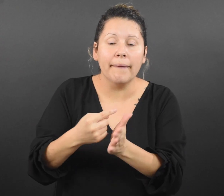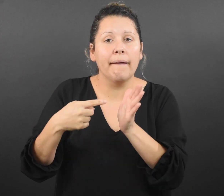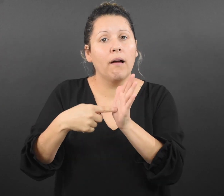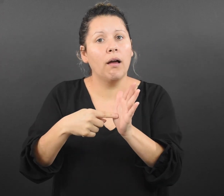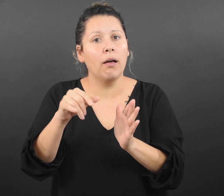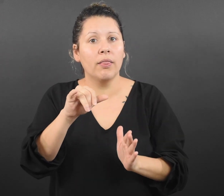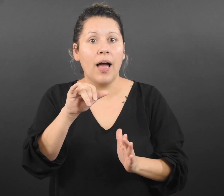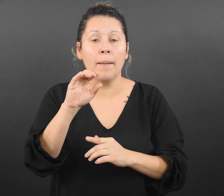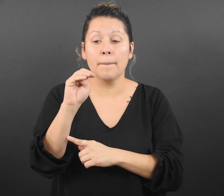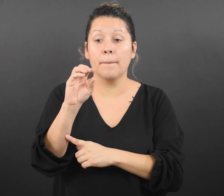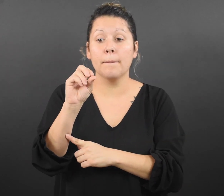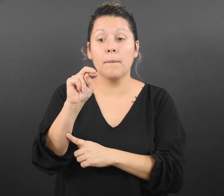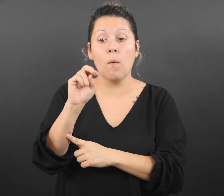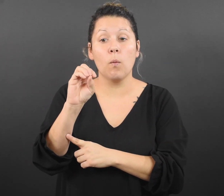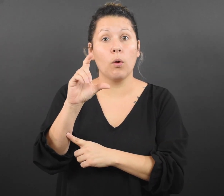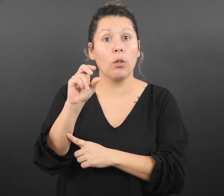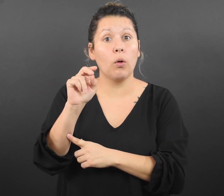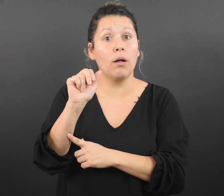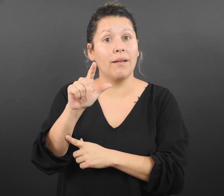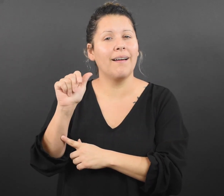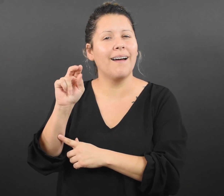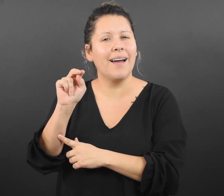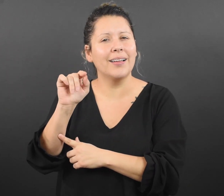can help sick Minnesotans get better.